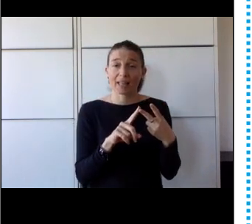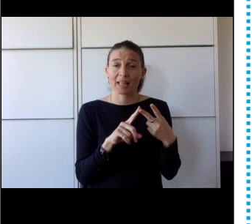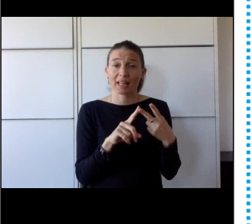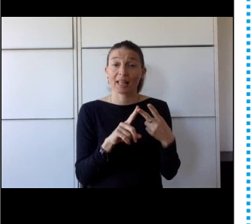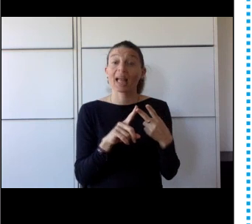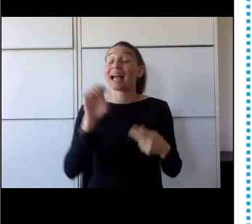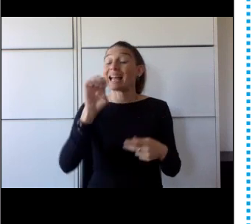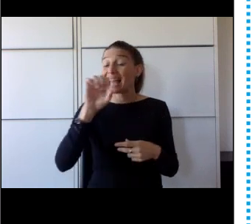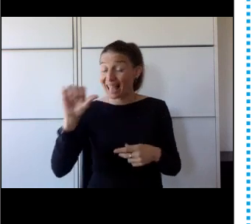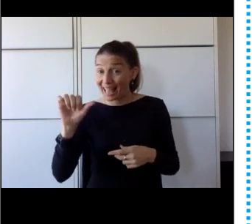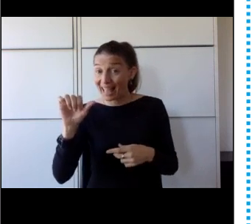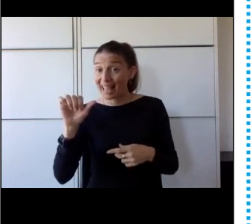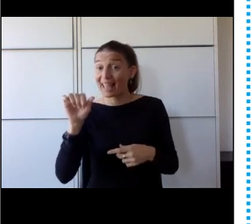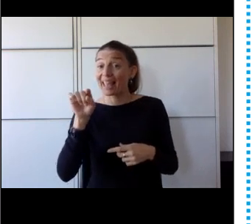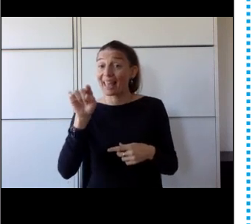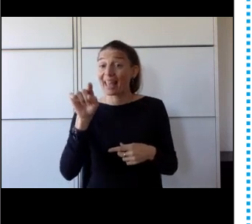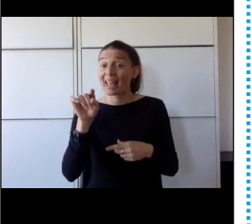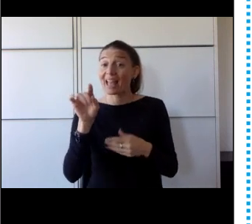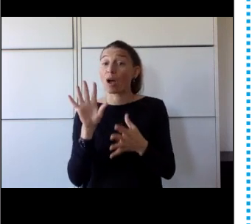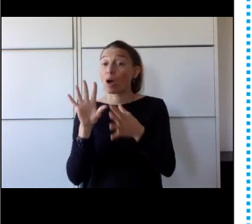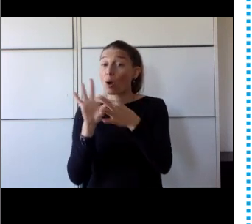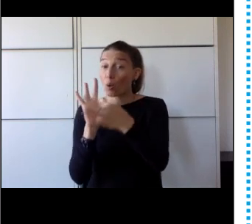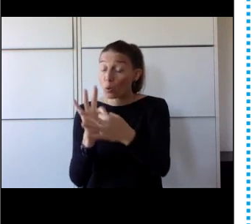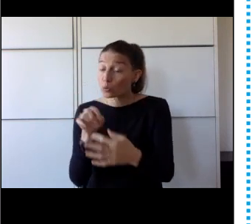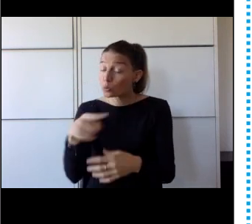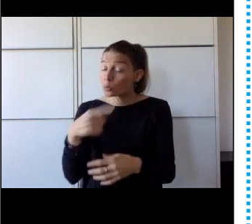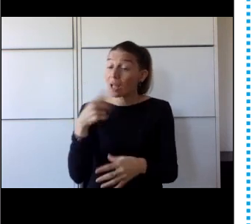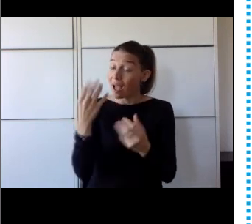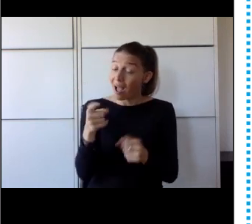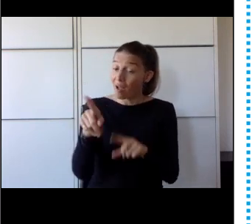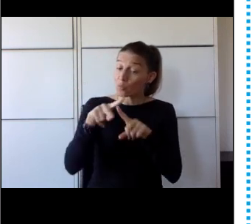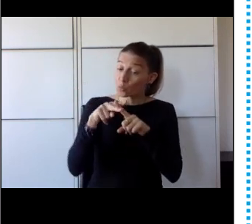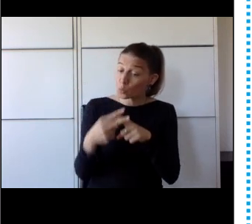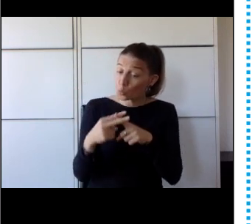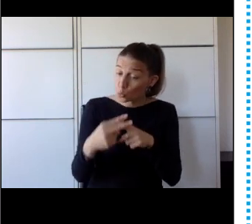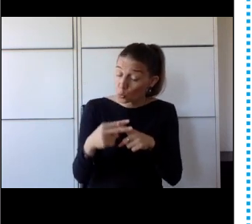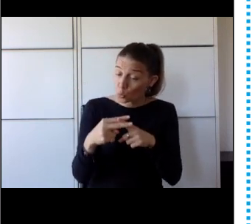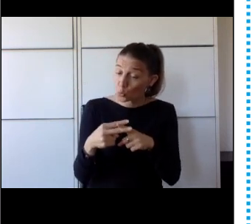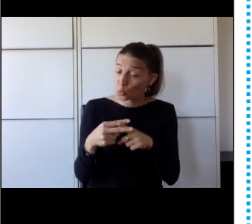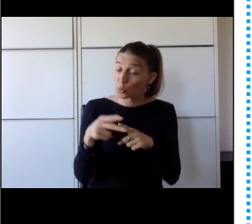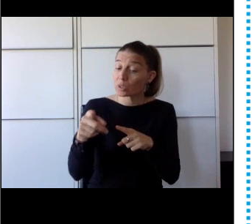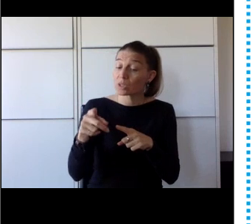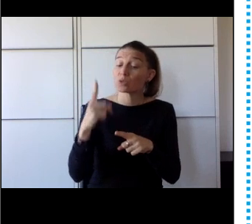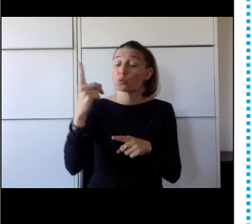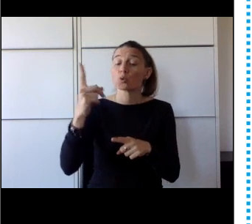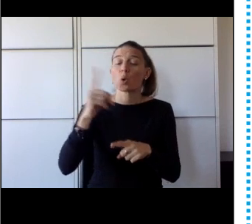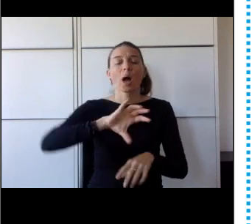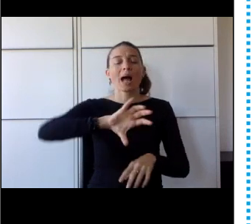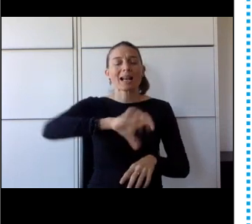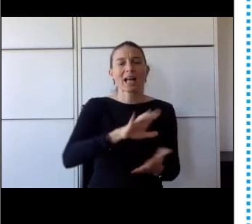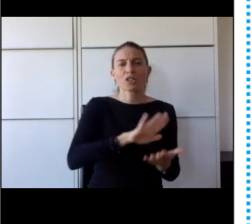and you are also preparing a toolkit. The preparation the transposition is about to start in our country.